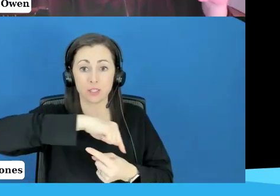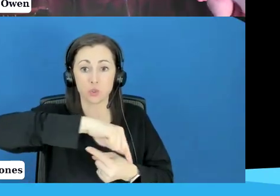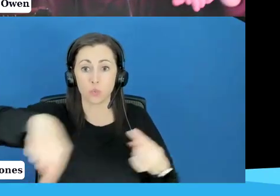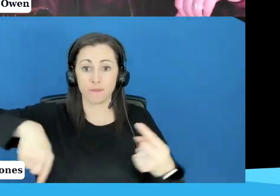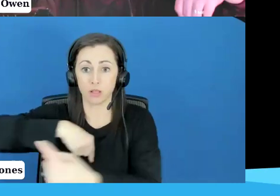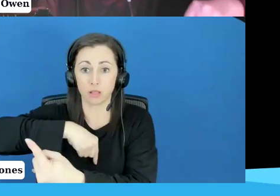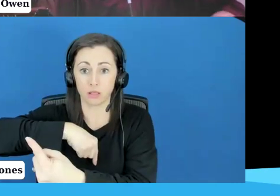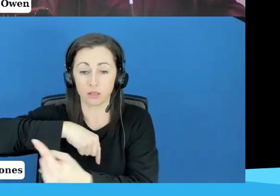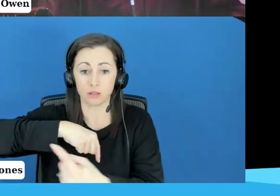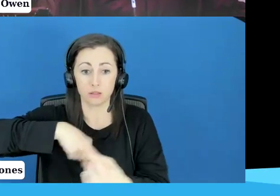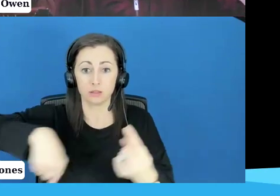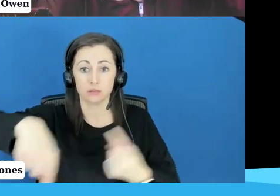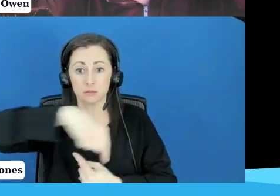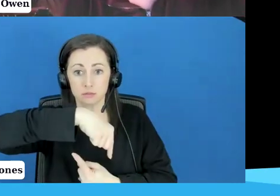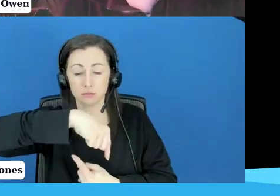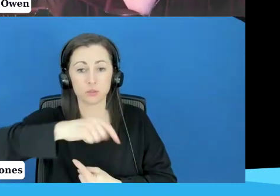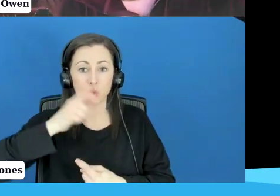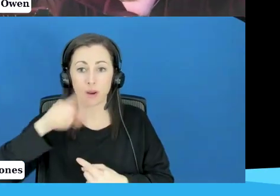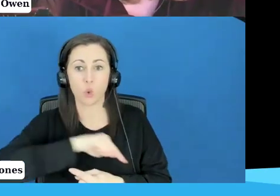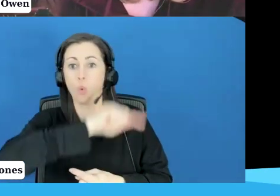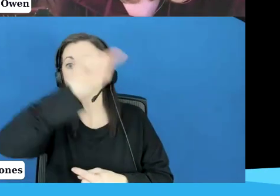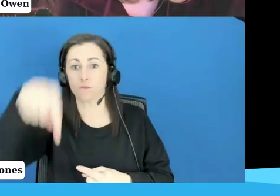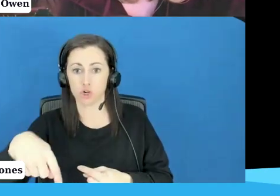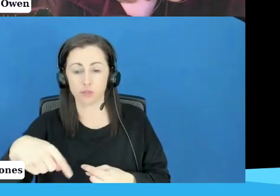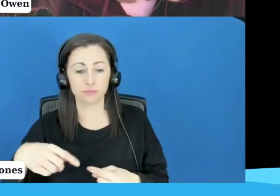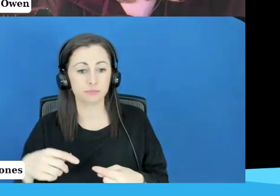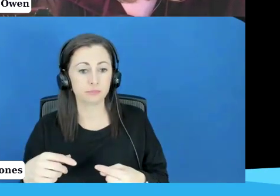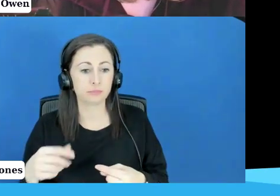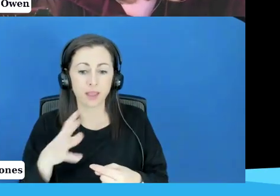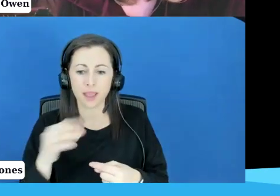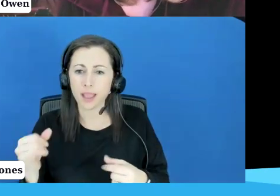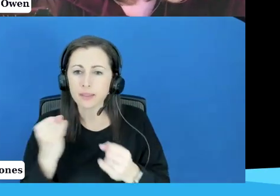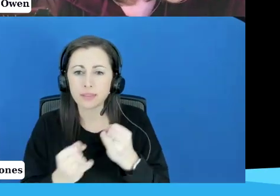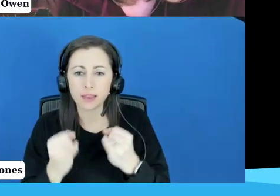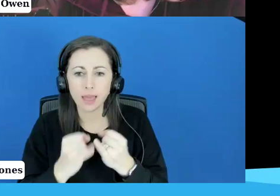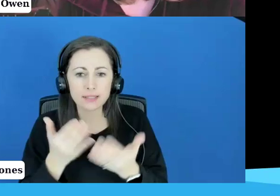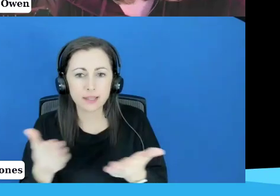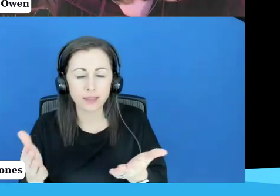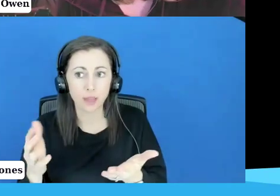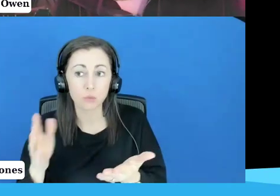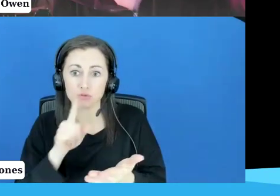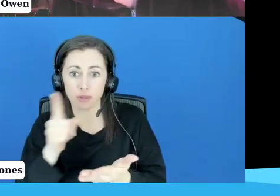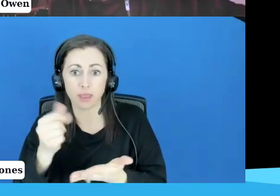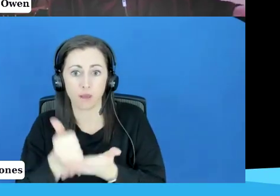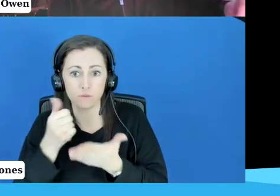It will pivot and then you spin them back. Then the last thing I can think of that was practical for me was,